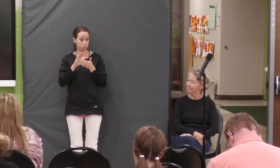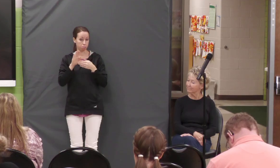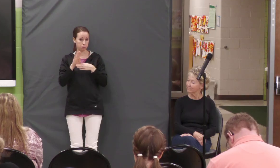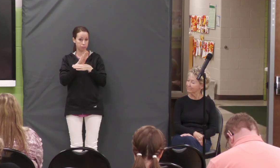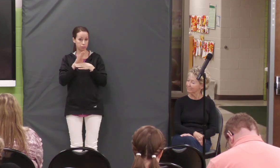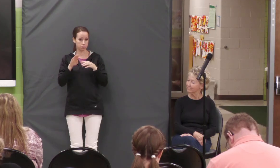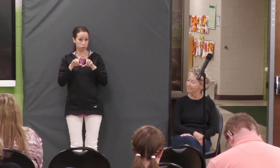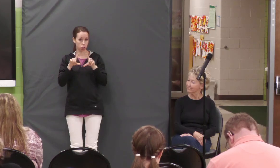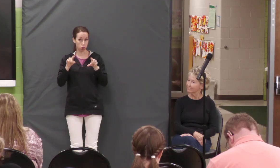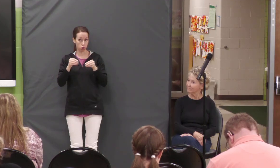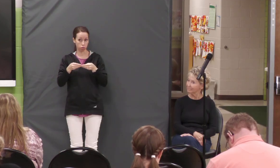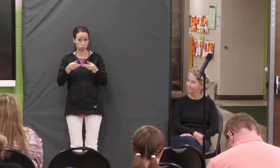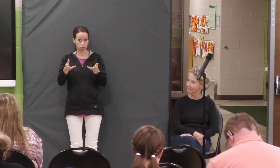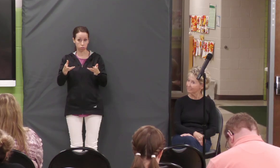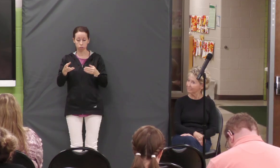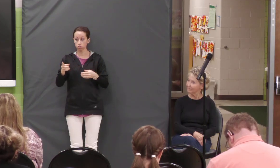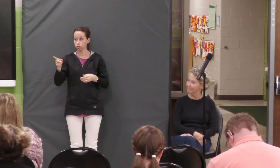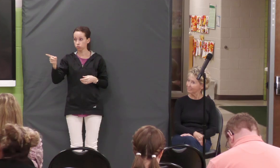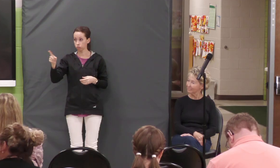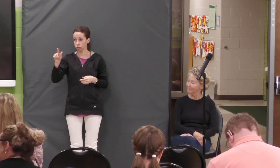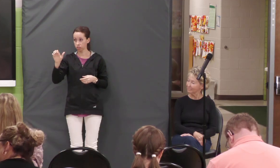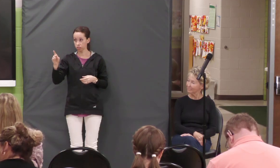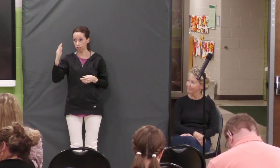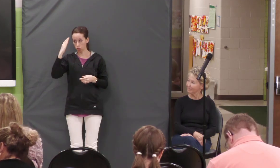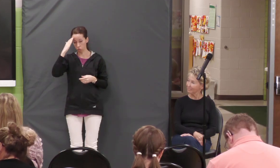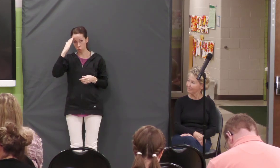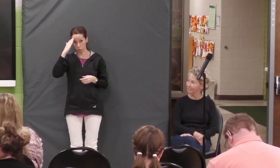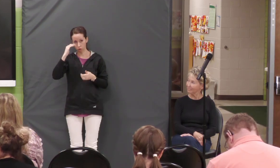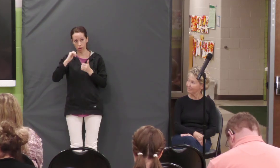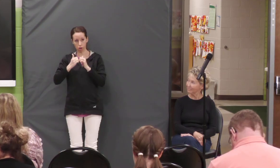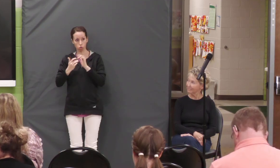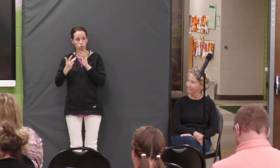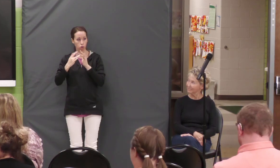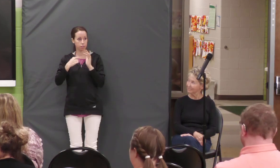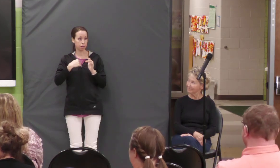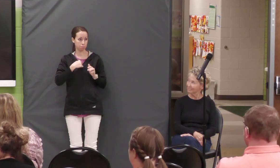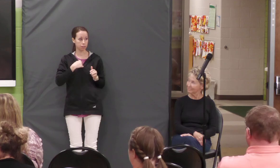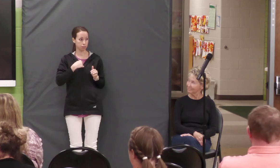Zach he knows how to get hold of me as well so honestly do not